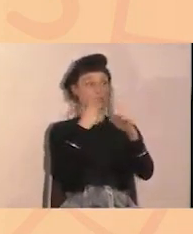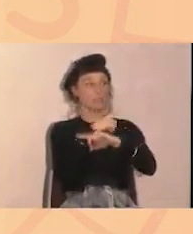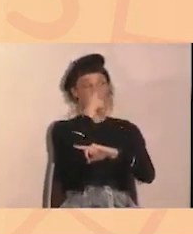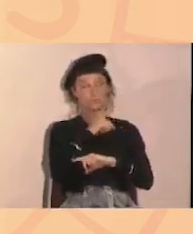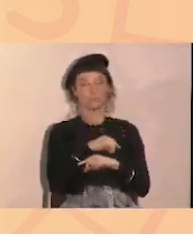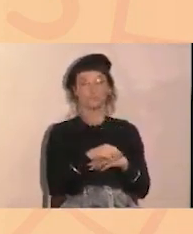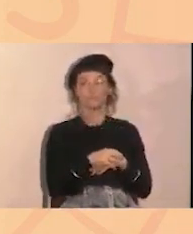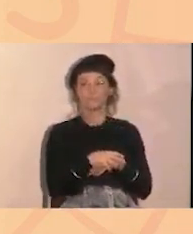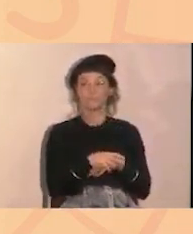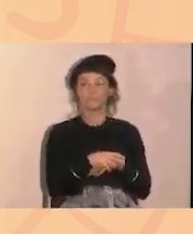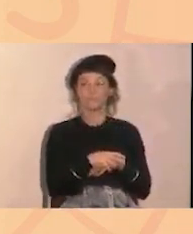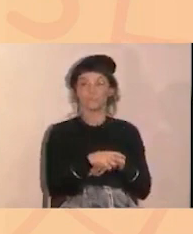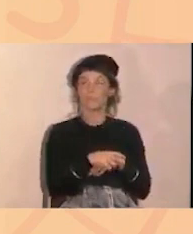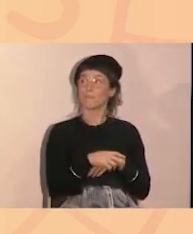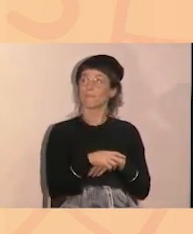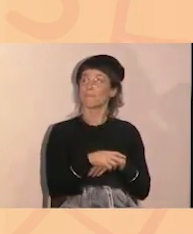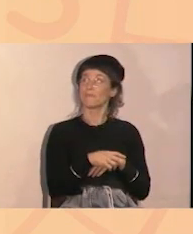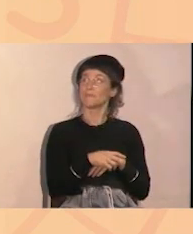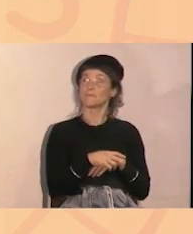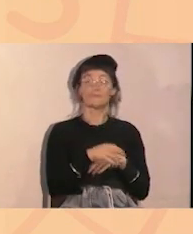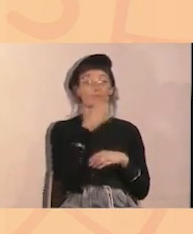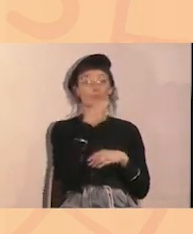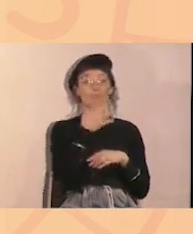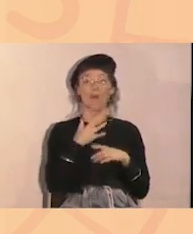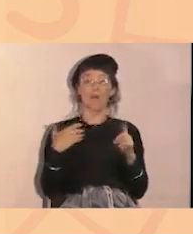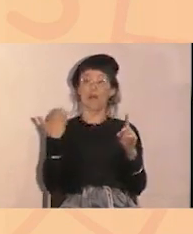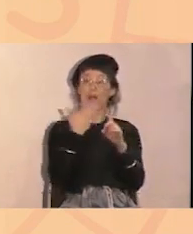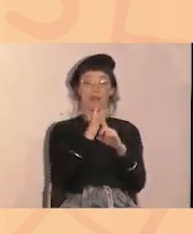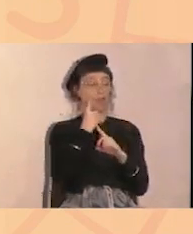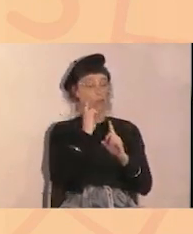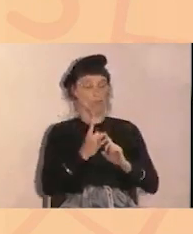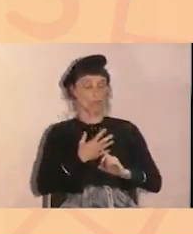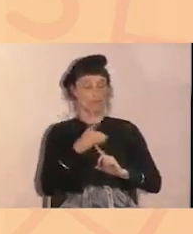And lately, I've sort of, well not lately. For a while now, I've sort of thought of myself as a curator,